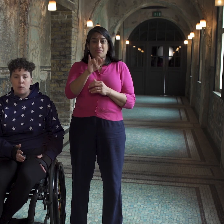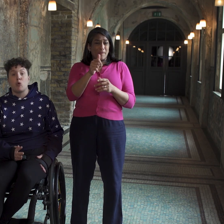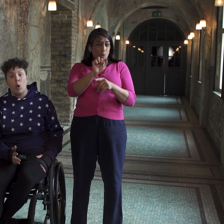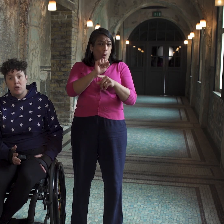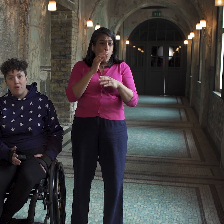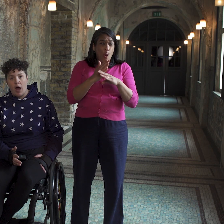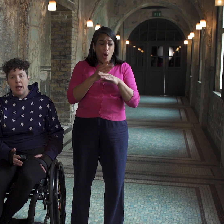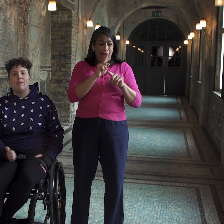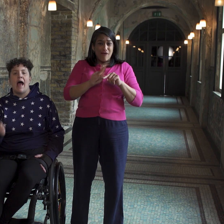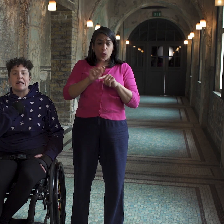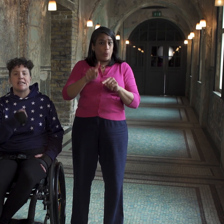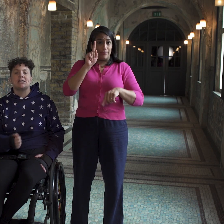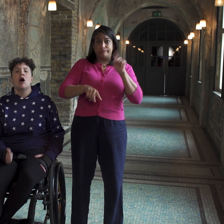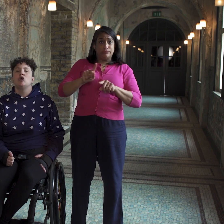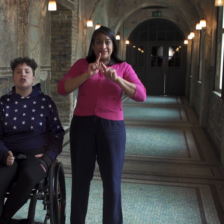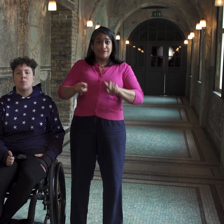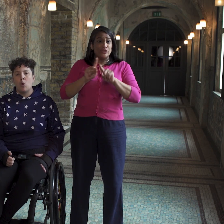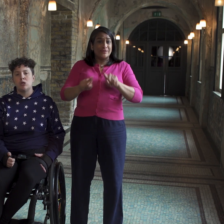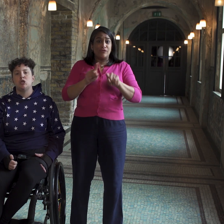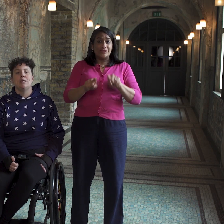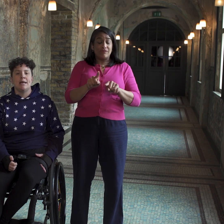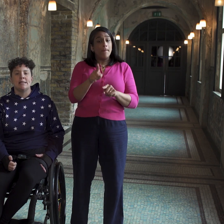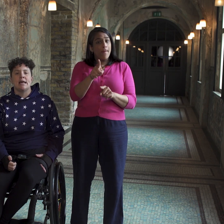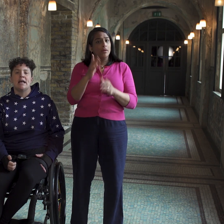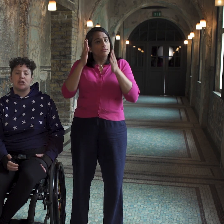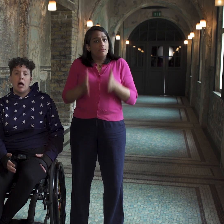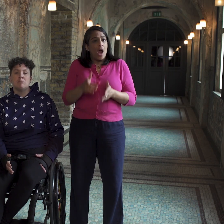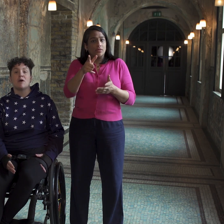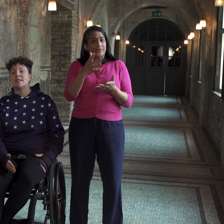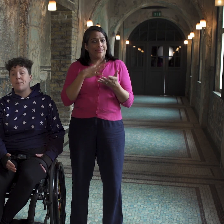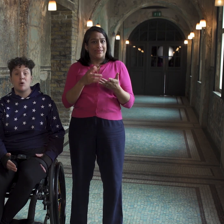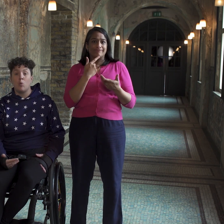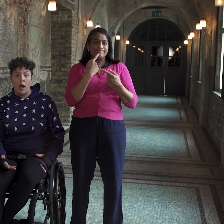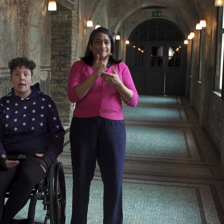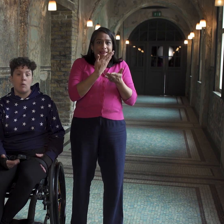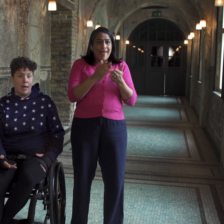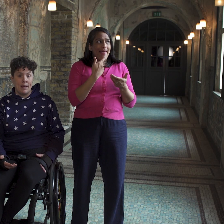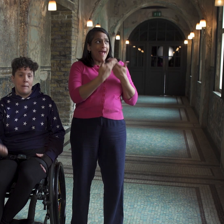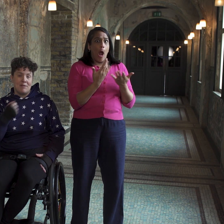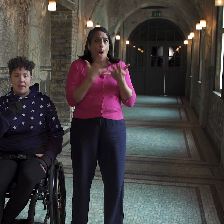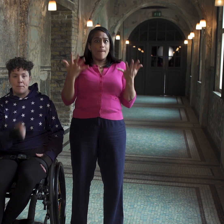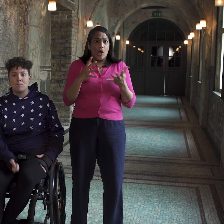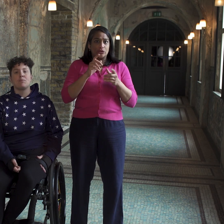you must be able to quantify the access support you will need in terms of a typical working week.